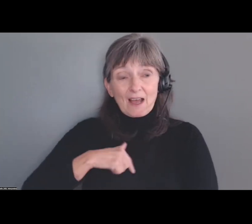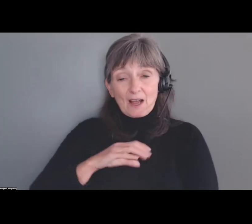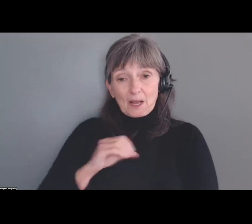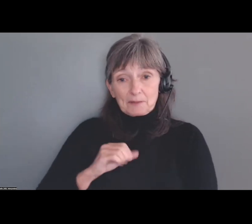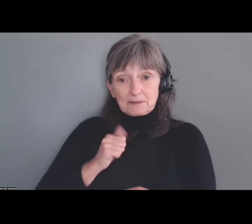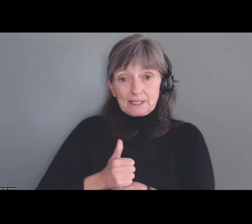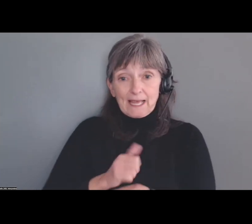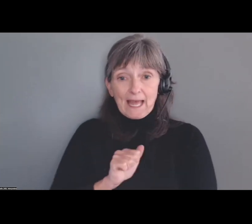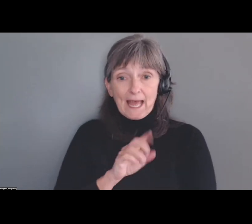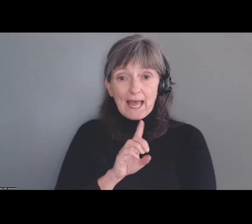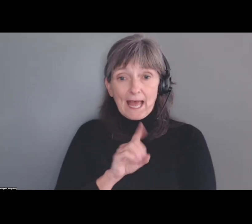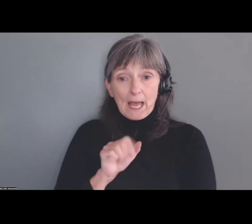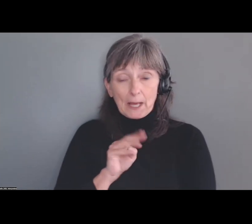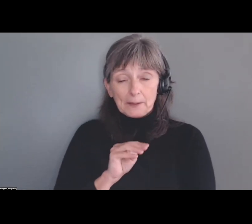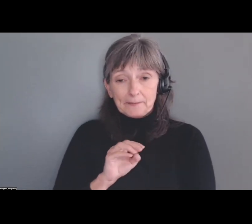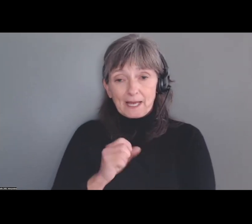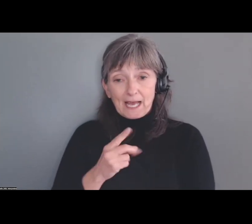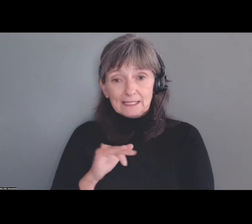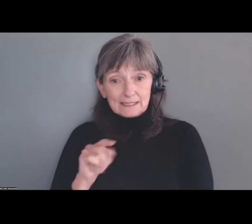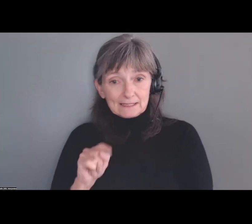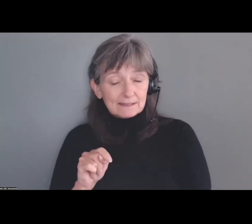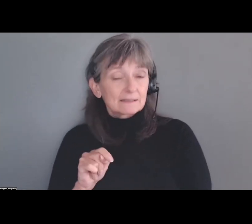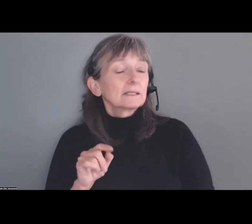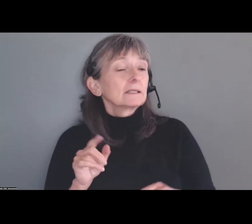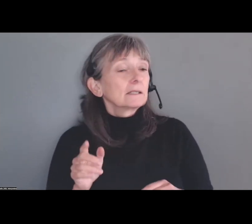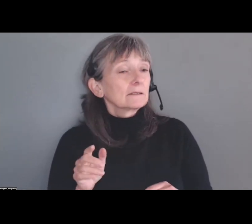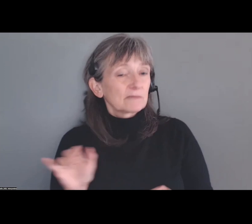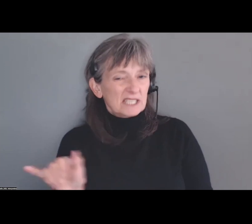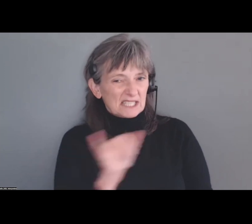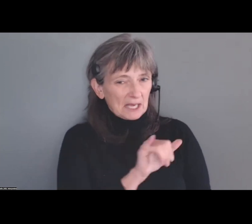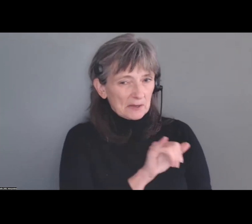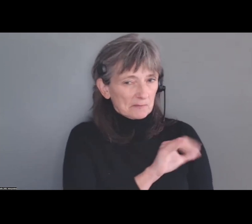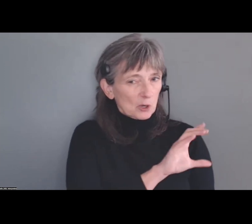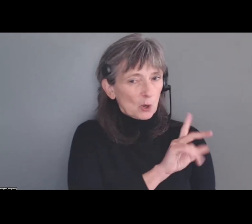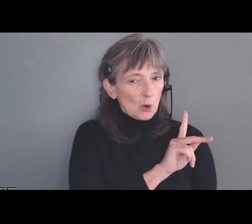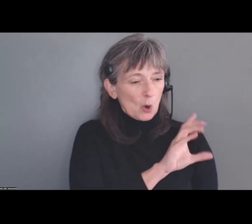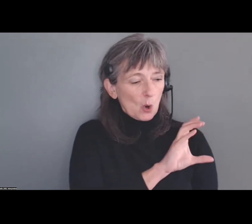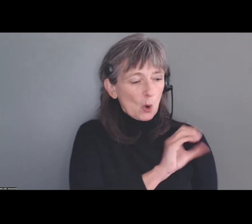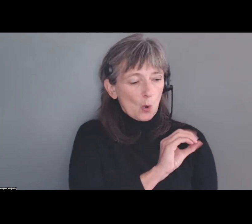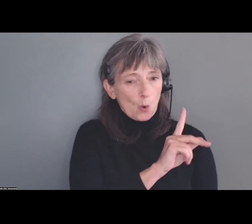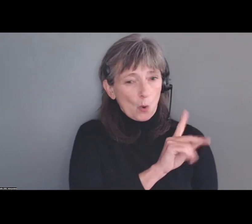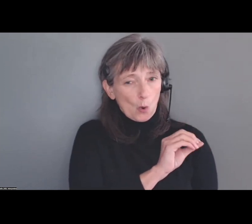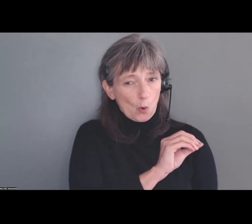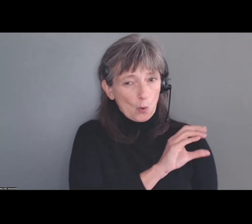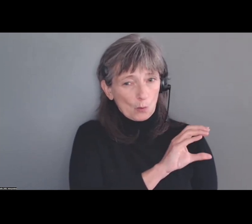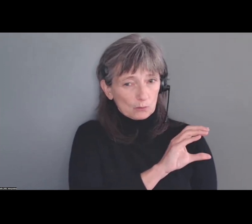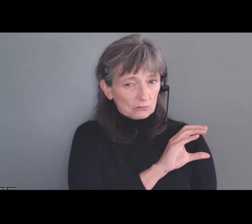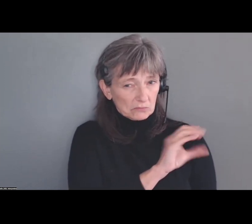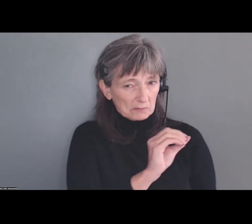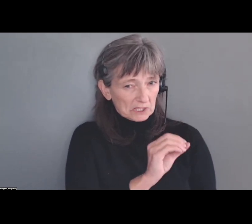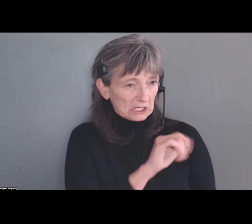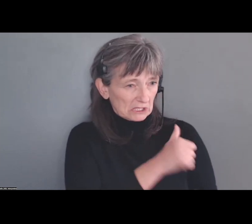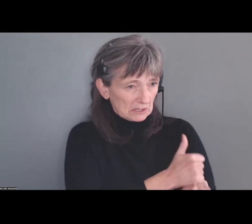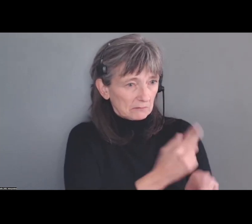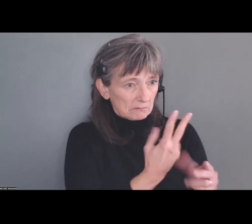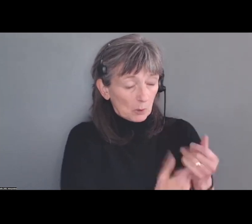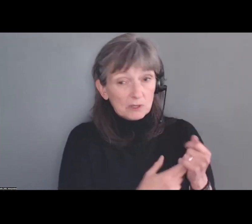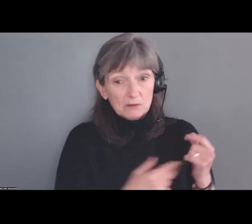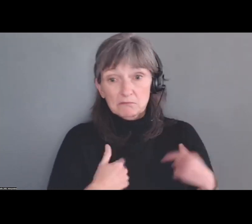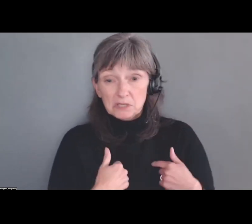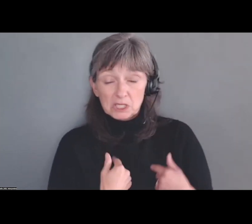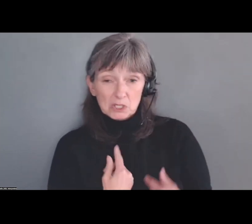who also founded Coko Foundation. So, we've been working with Deoni for the last year and a half or